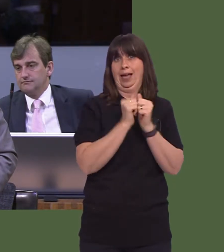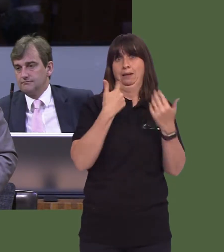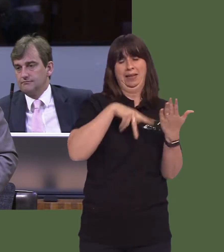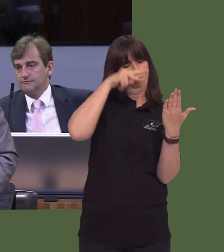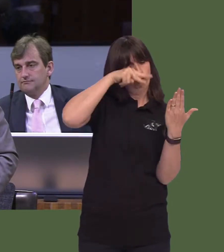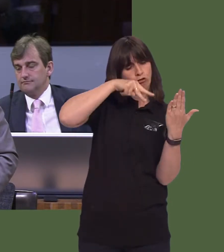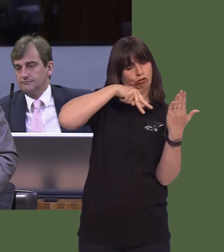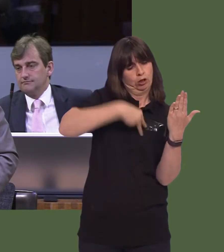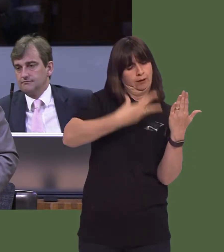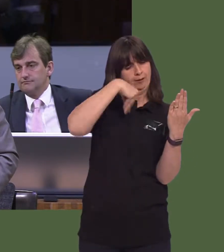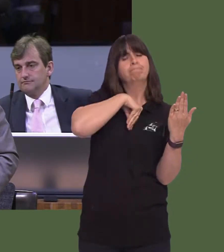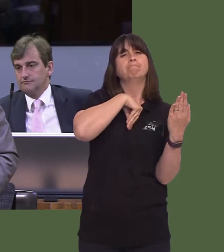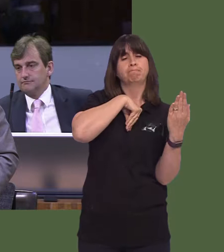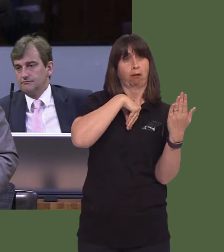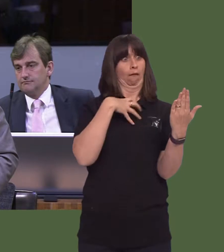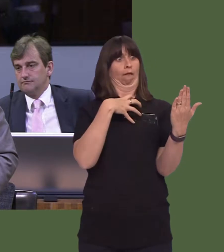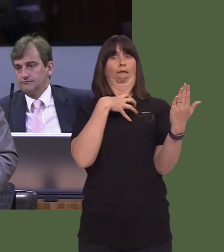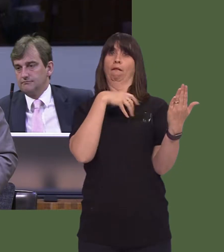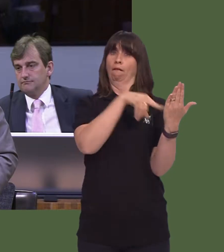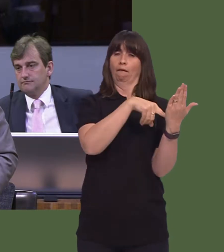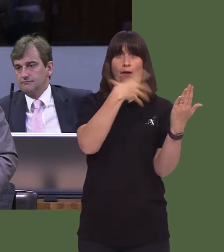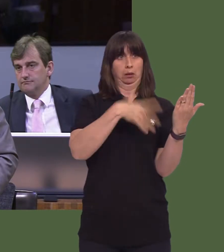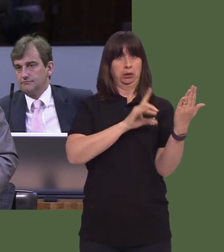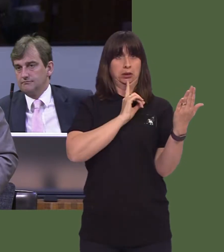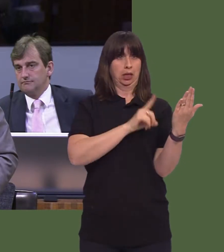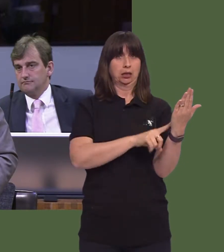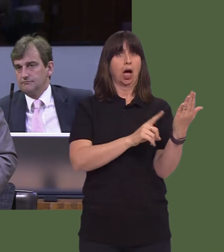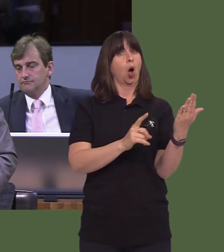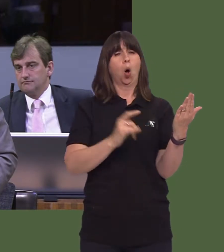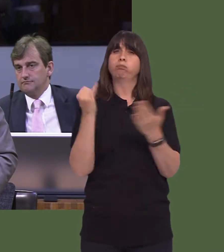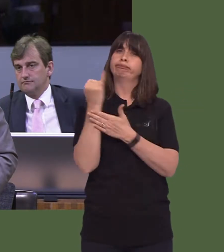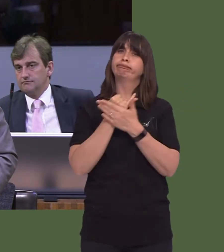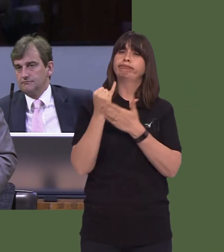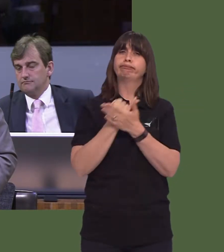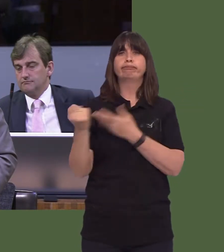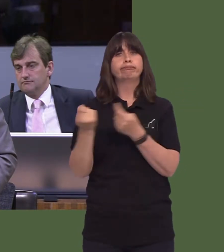One of the startling conclusions of the report was the mishandling of the creation of Betsi